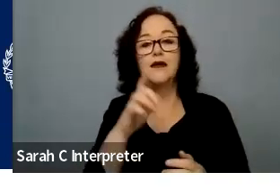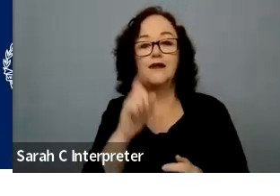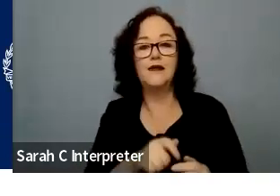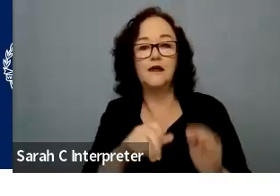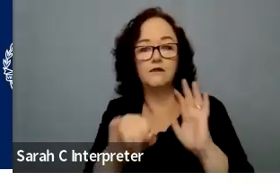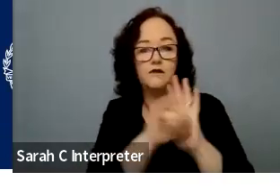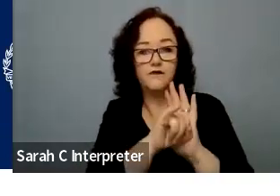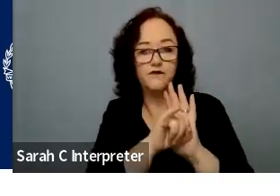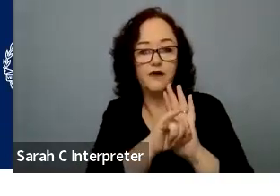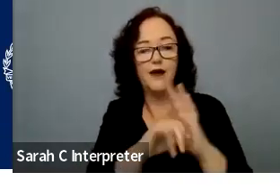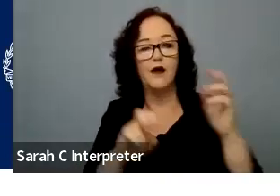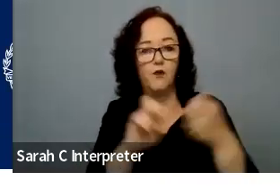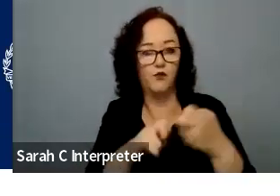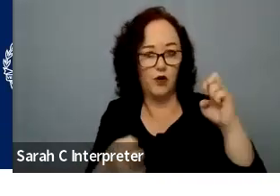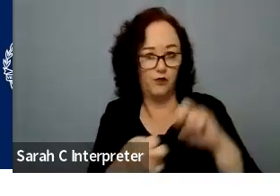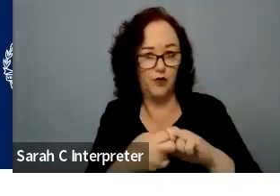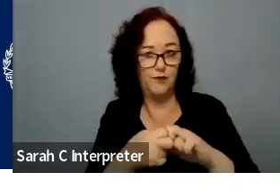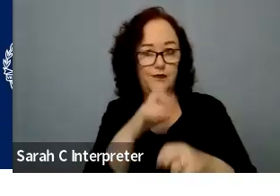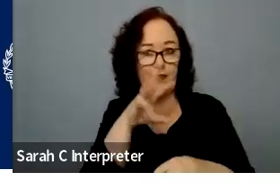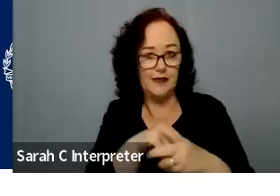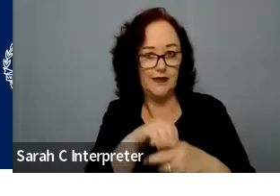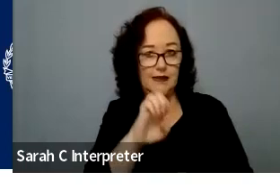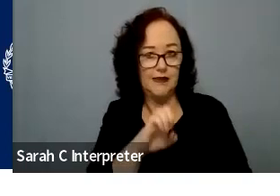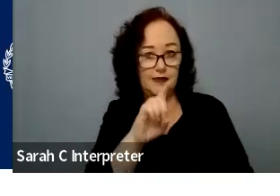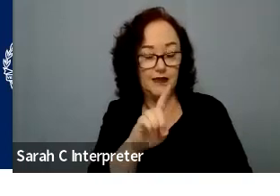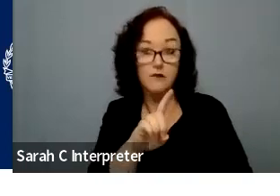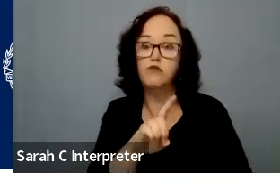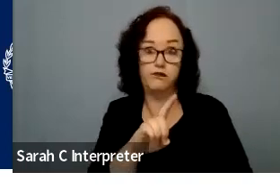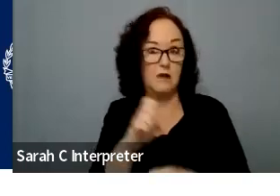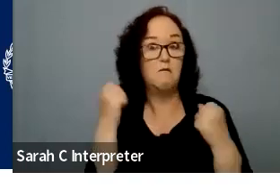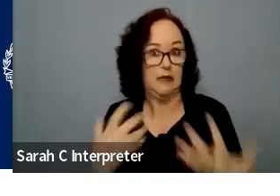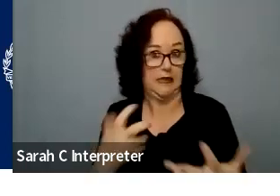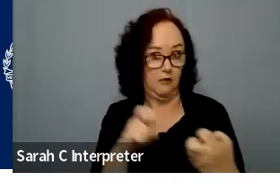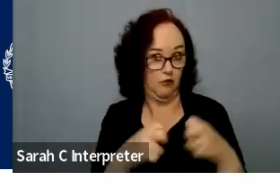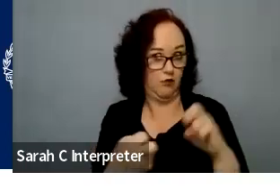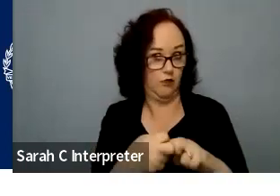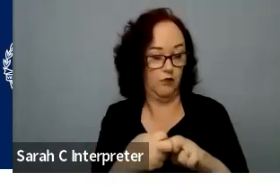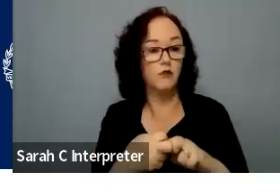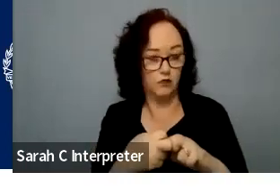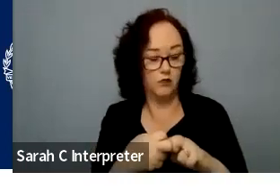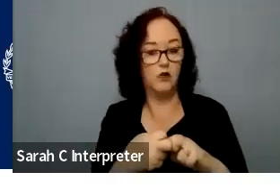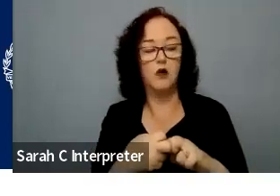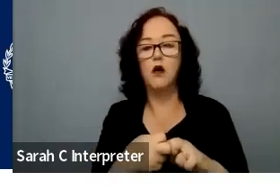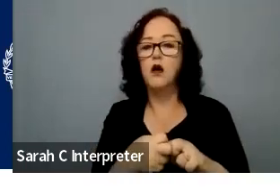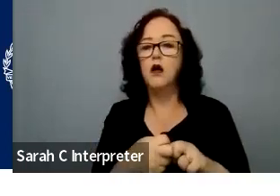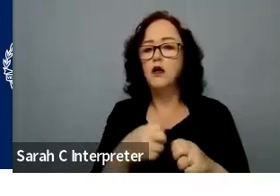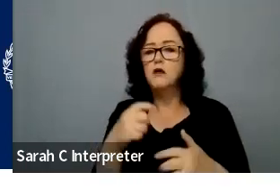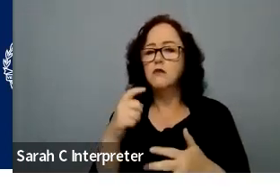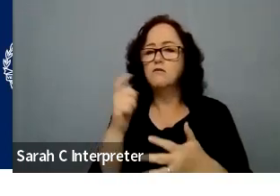issues in the ED, and there are a bunch, identify possible factors causing these issues, and then